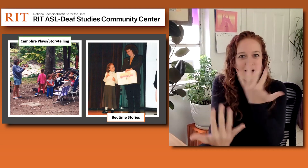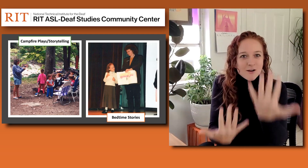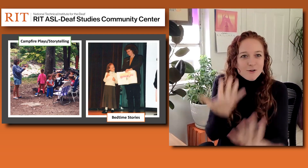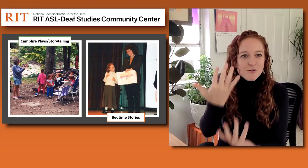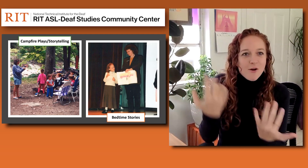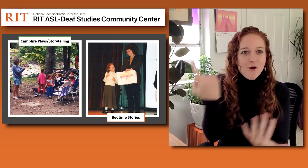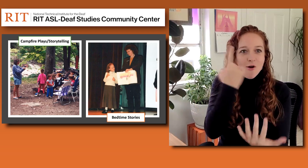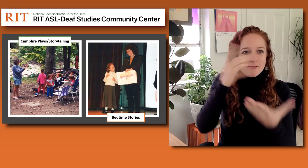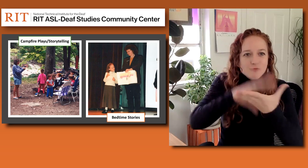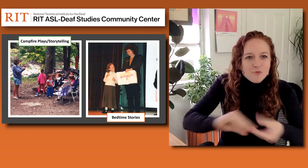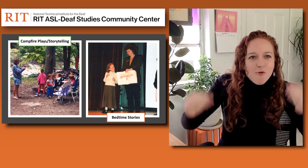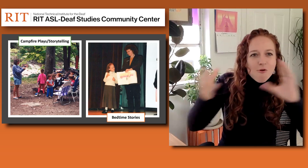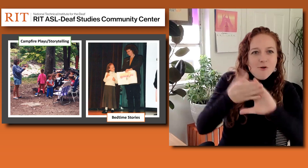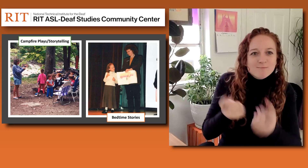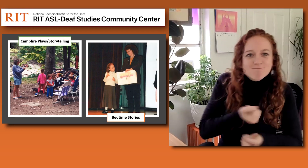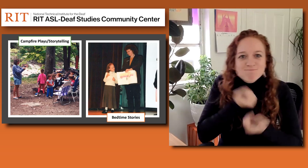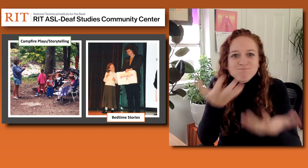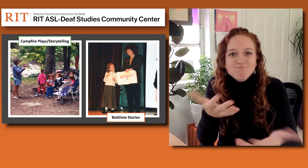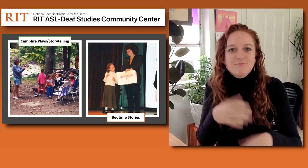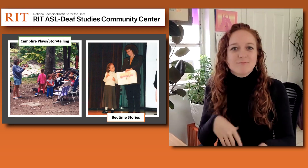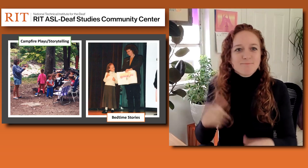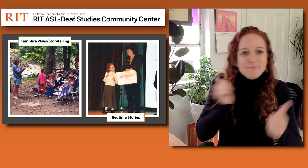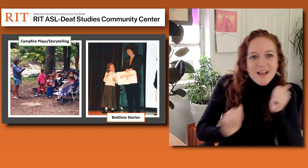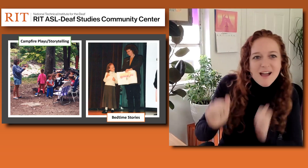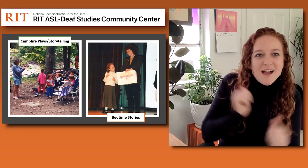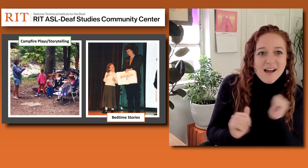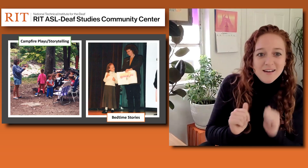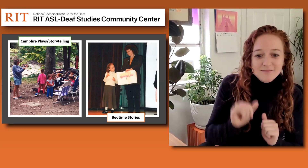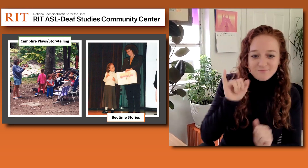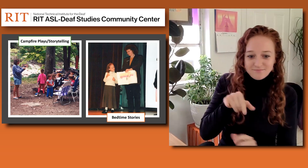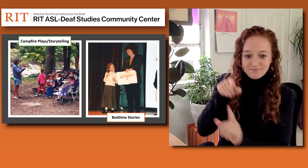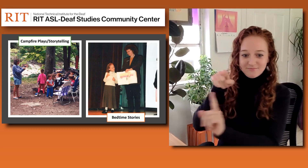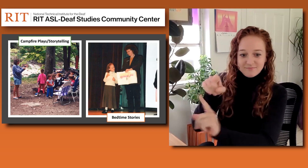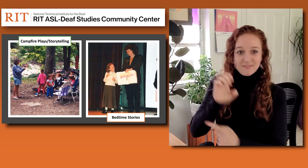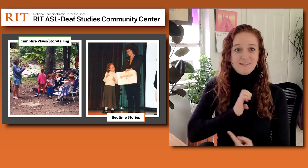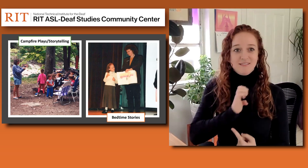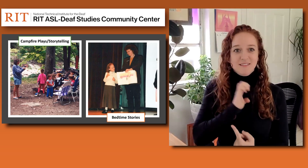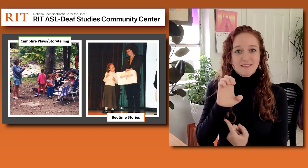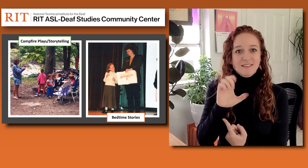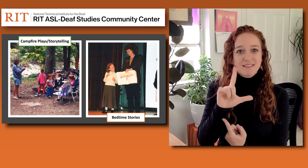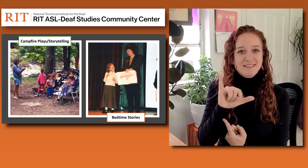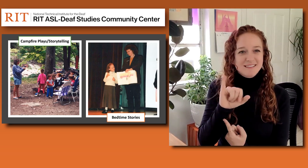I loved the nighttime around the campfire, where we all told stories and acted out plays.